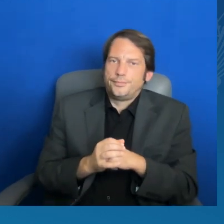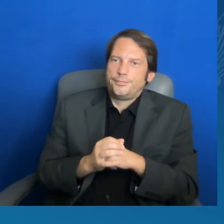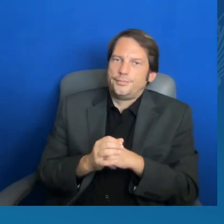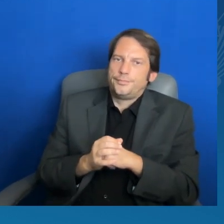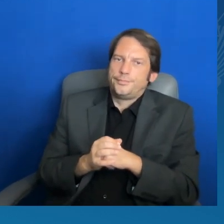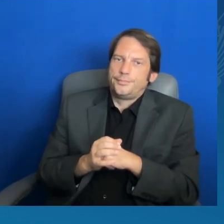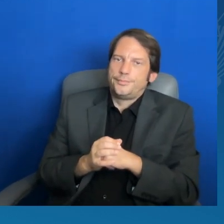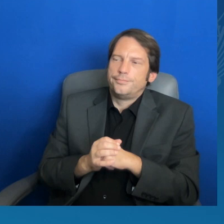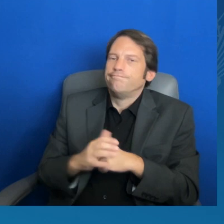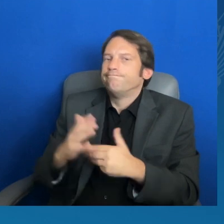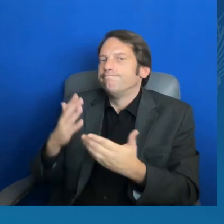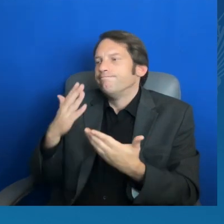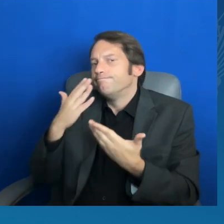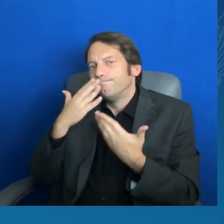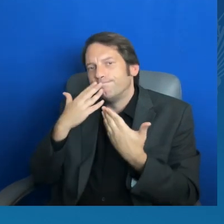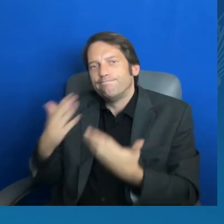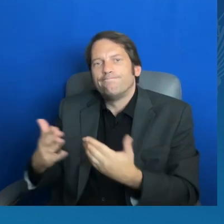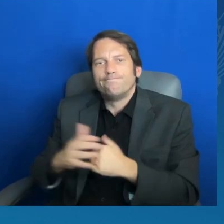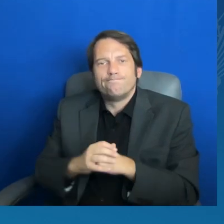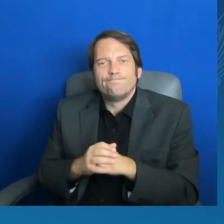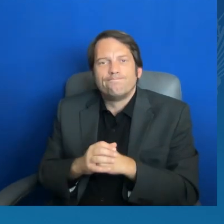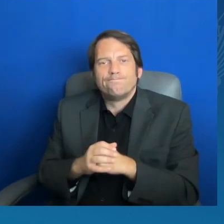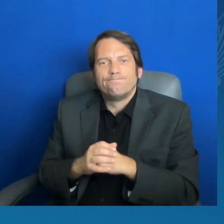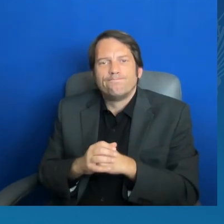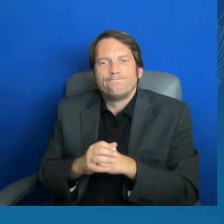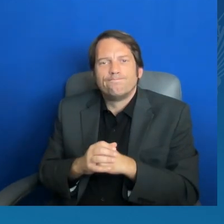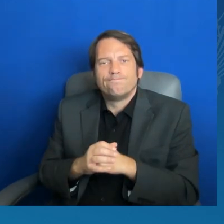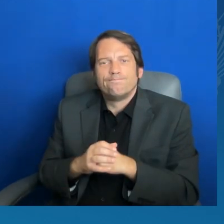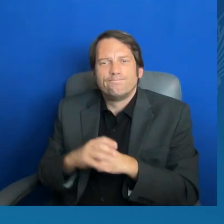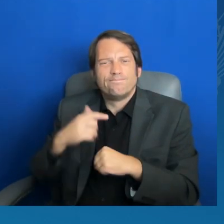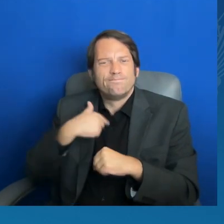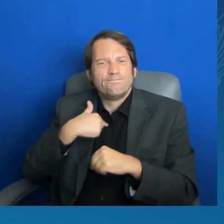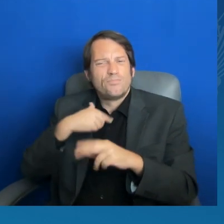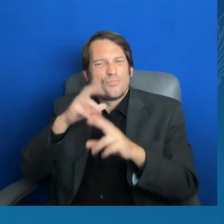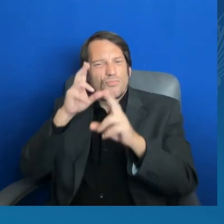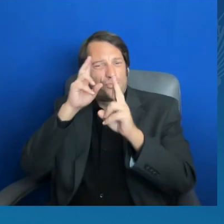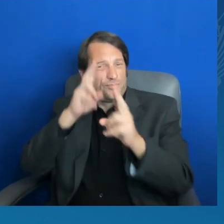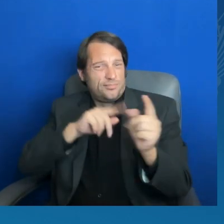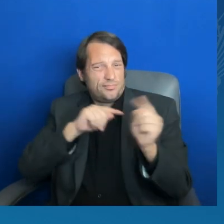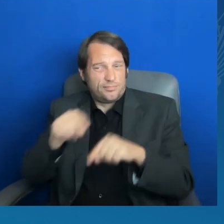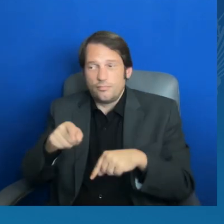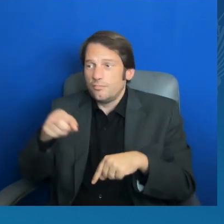that you have shown to lead in spite of the extraordinary loss you have suffered.